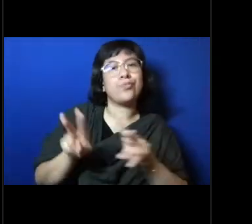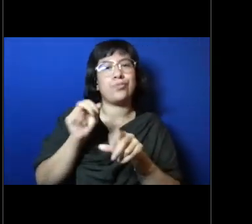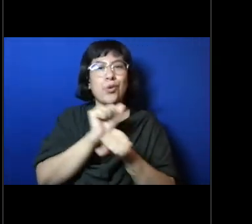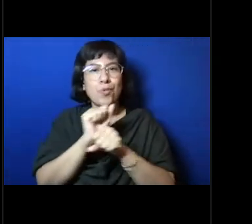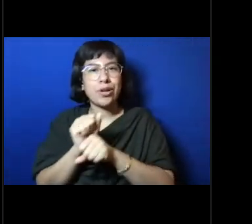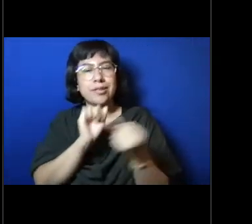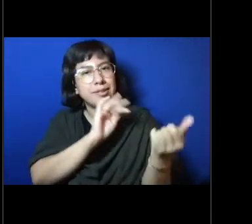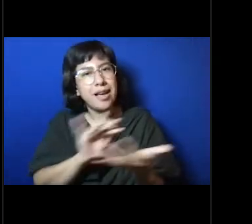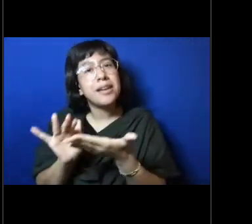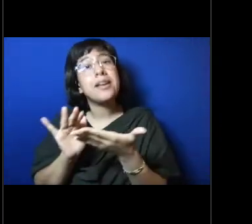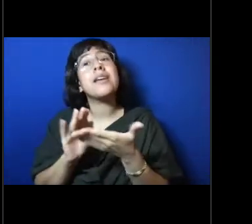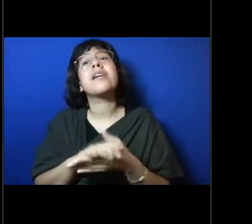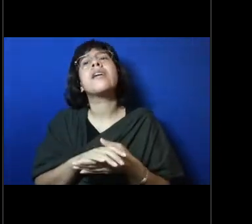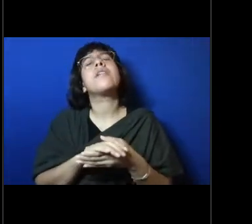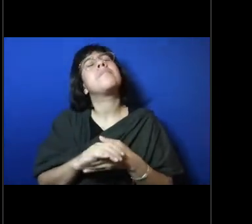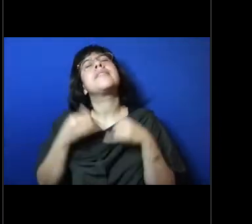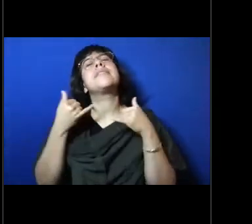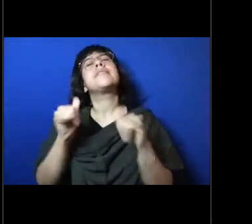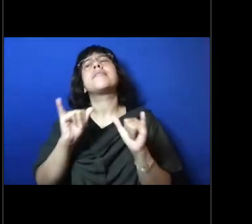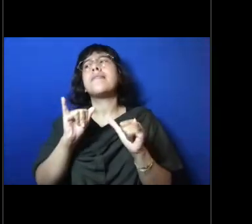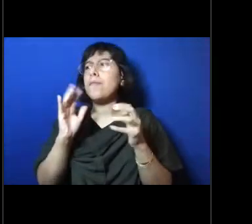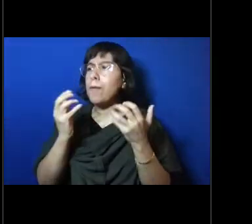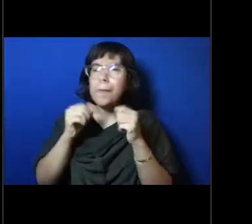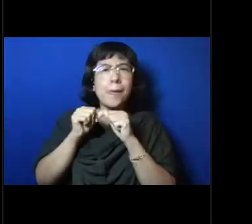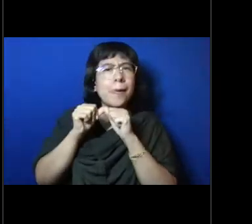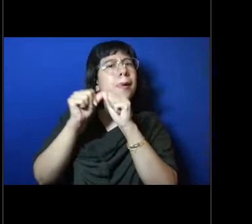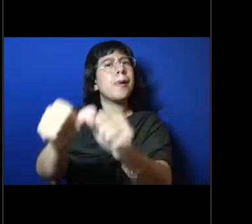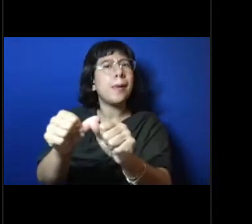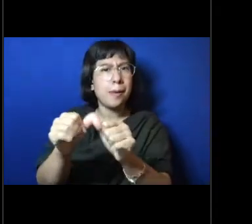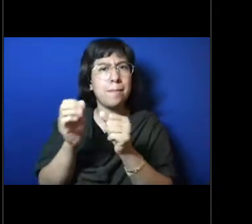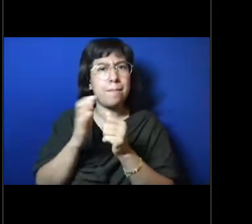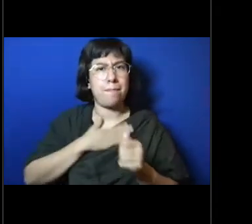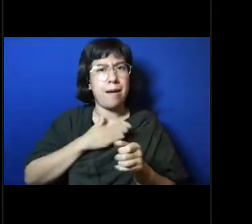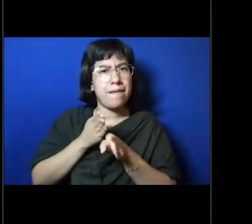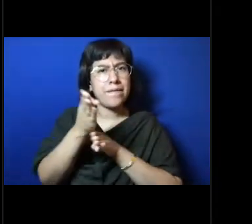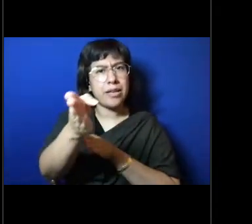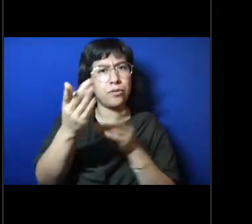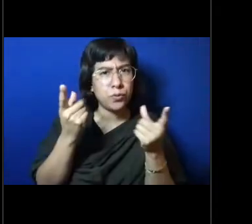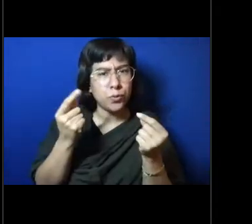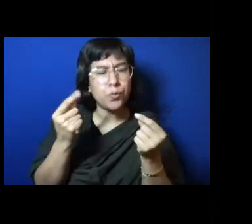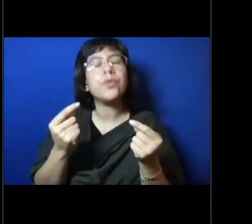But I really wanted to pursue those studies further so I decided to go to graduate school